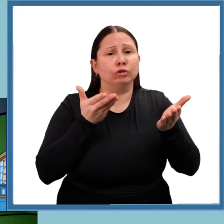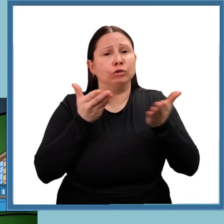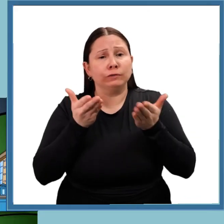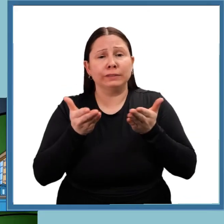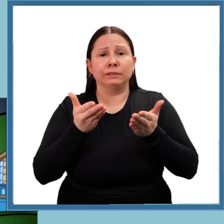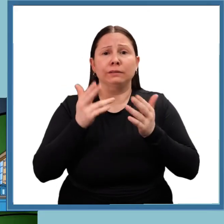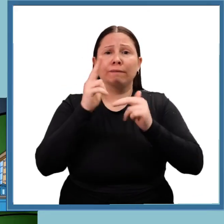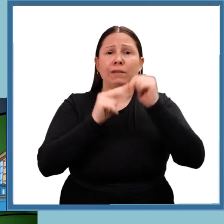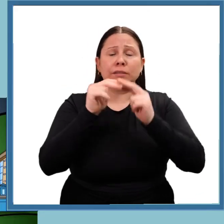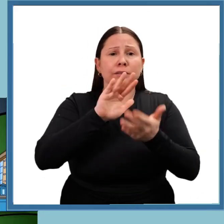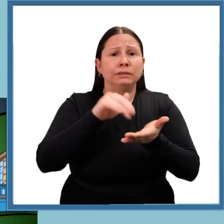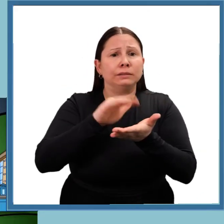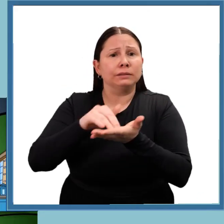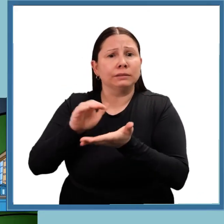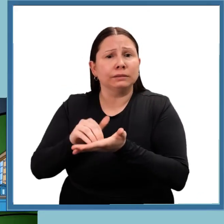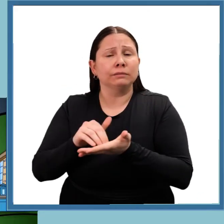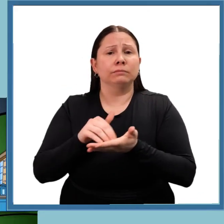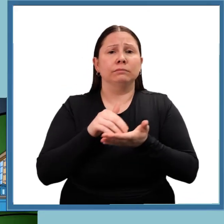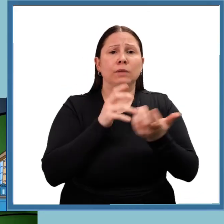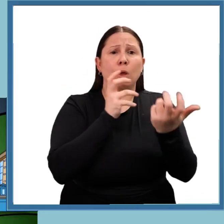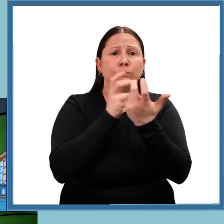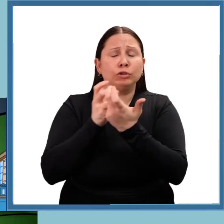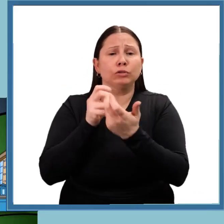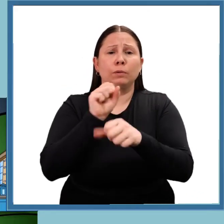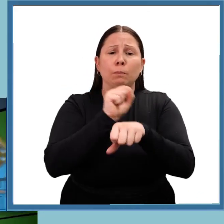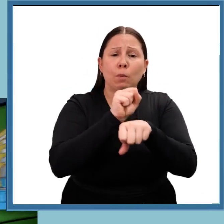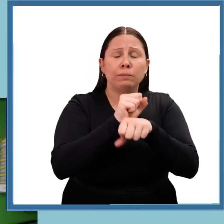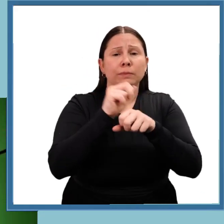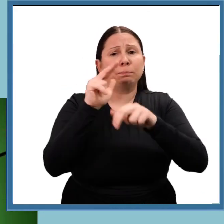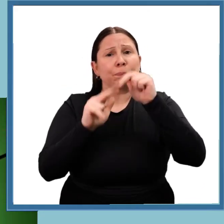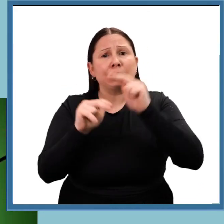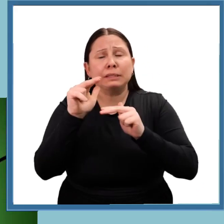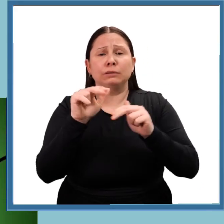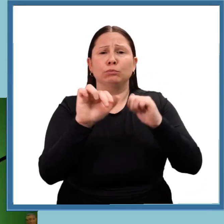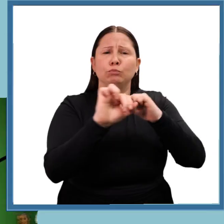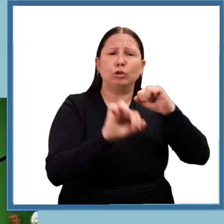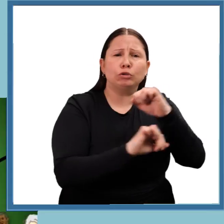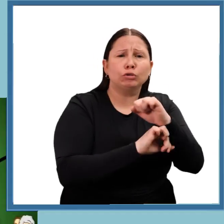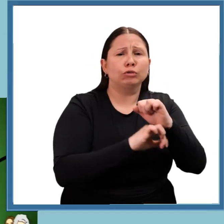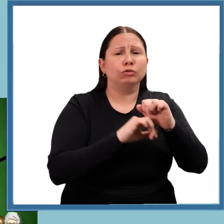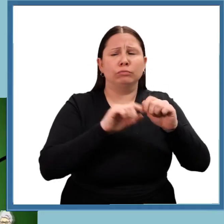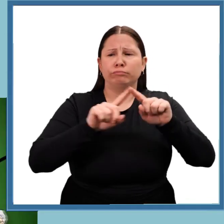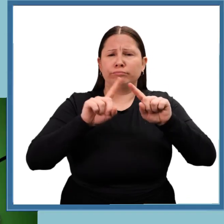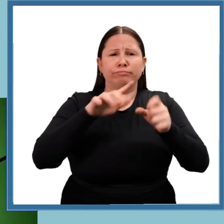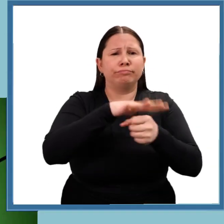accessibility with respect to goods, services, facilities, accommodation, employment,